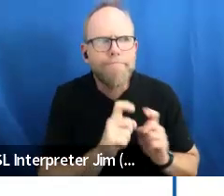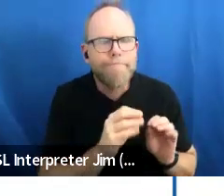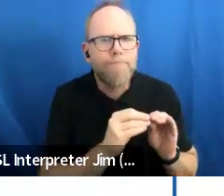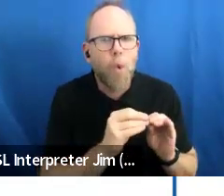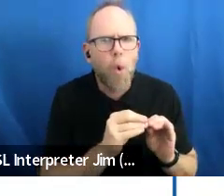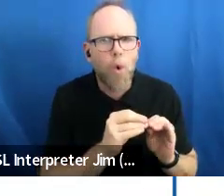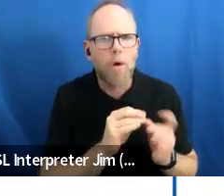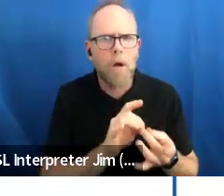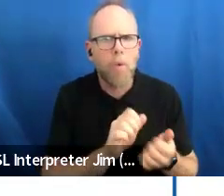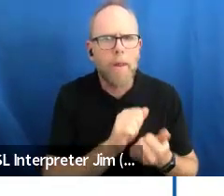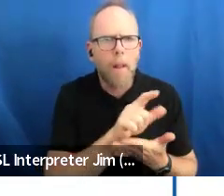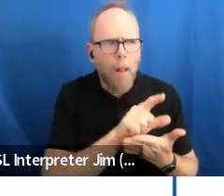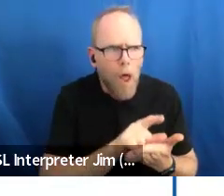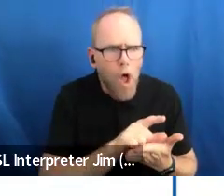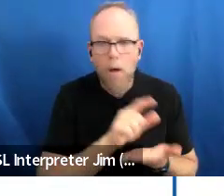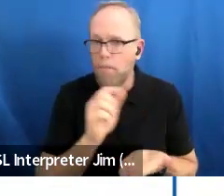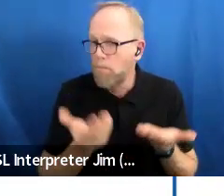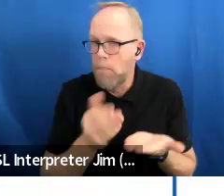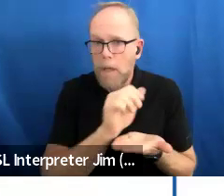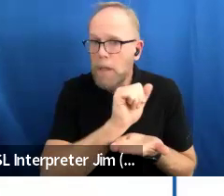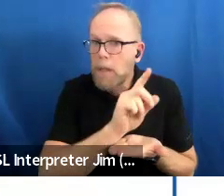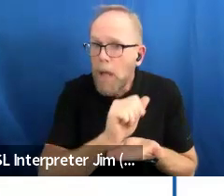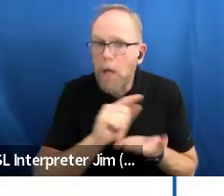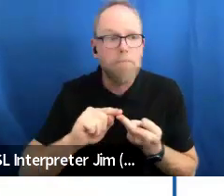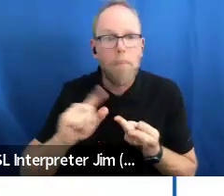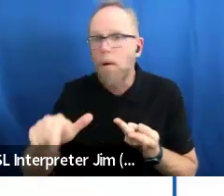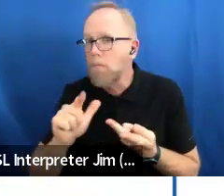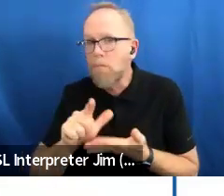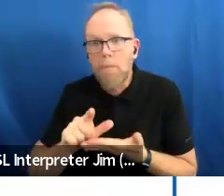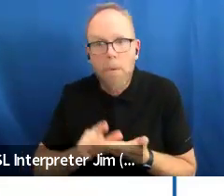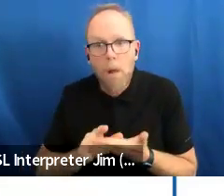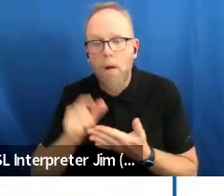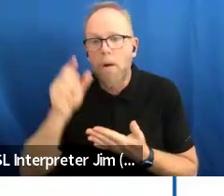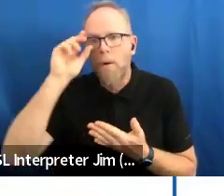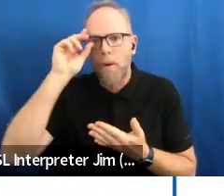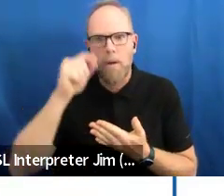that's the ADA or perhaps another law that might cover the situation that you're not aware of,